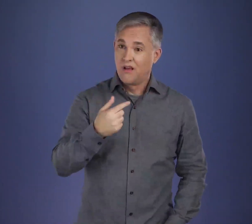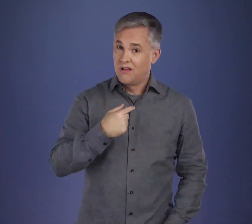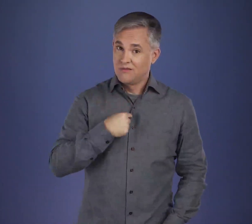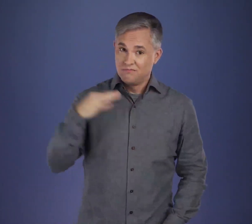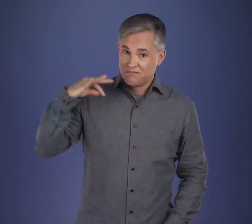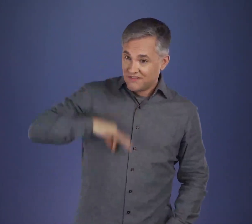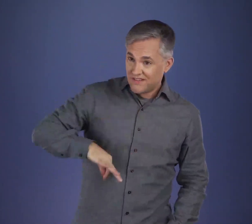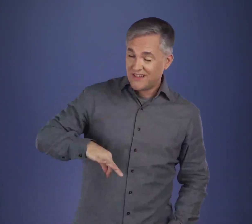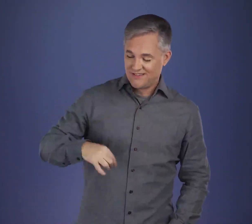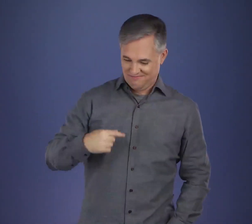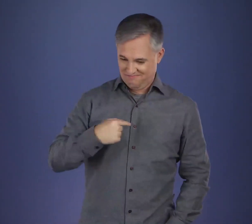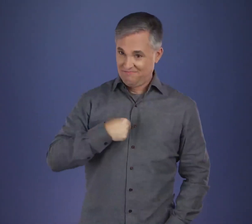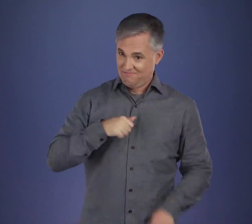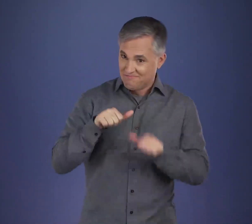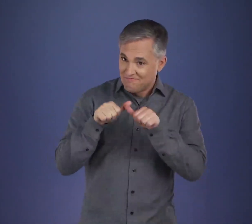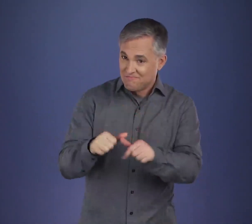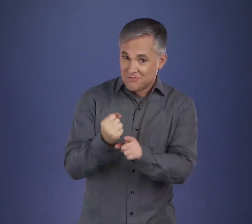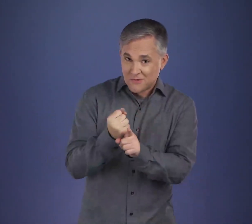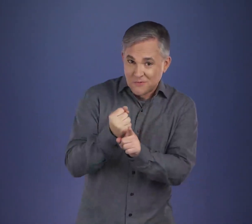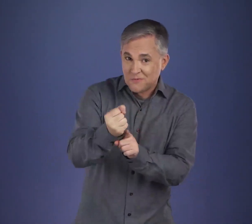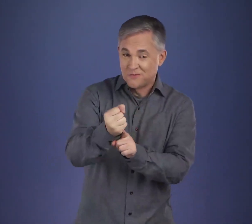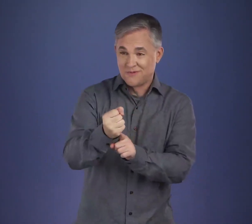and a mighty happy life.’